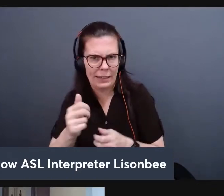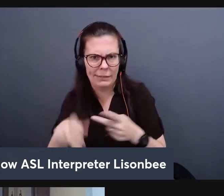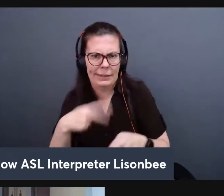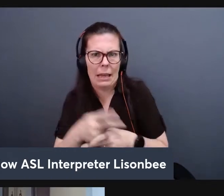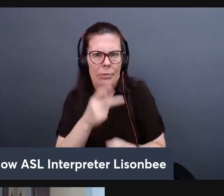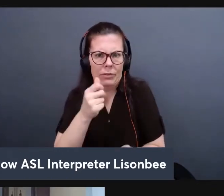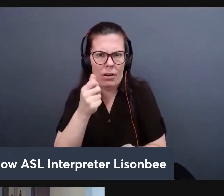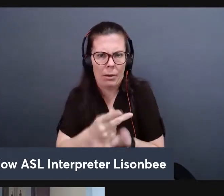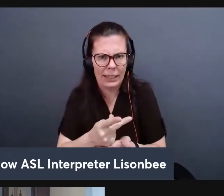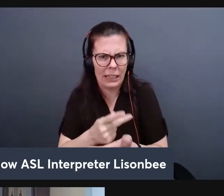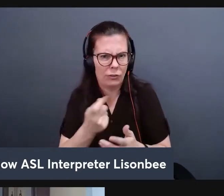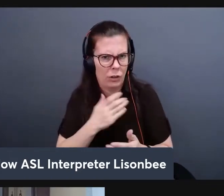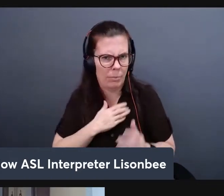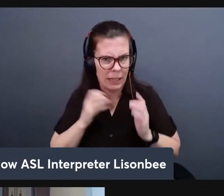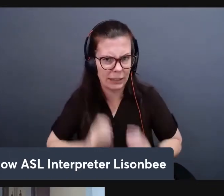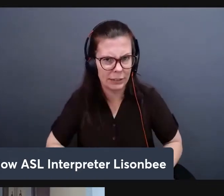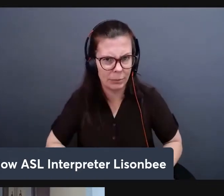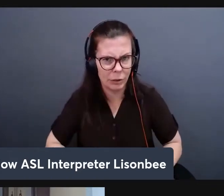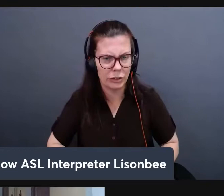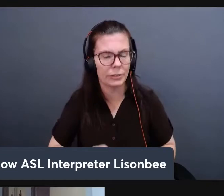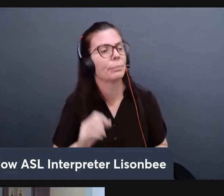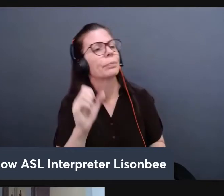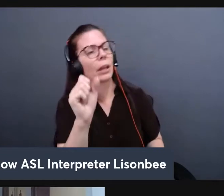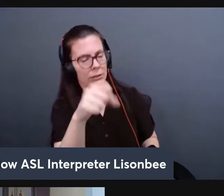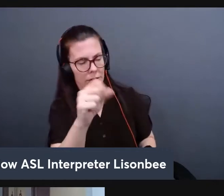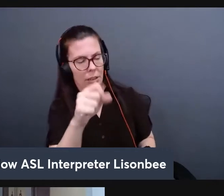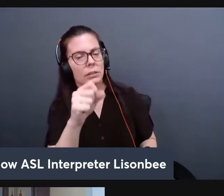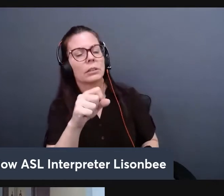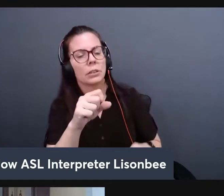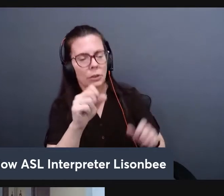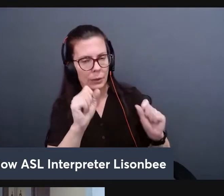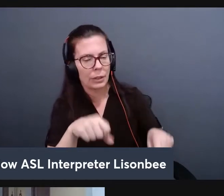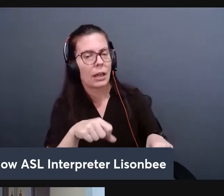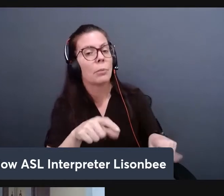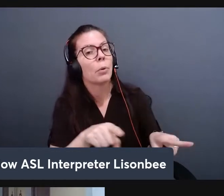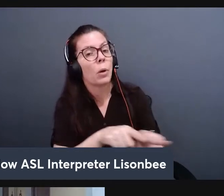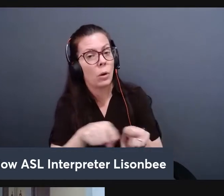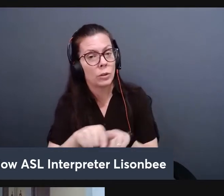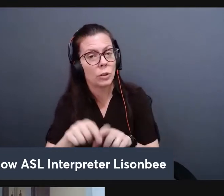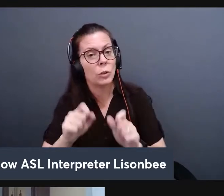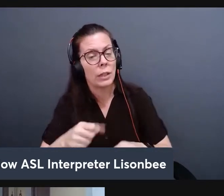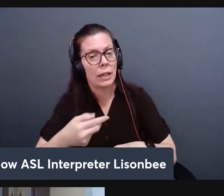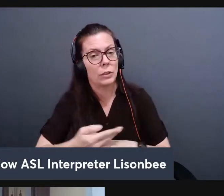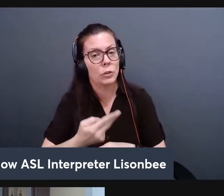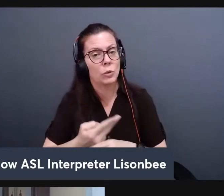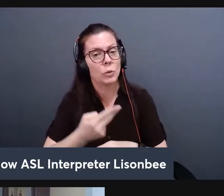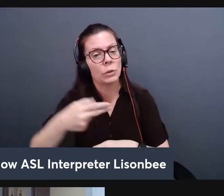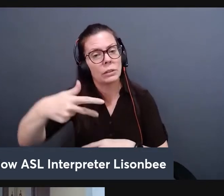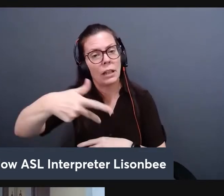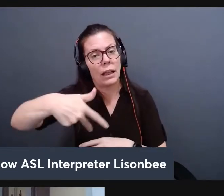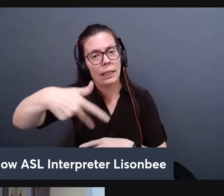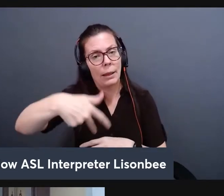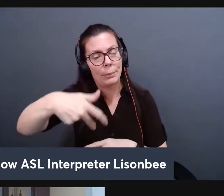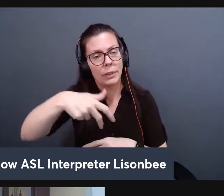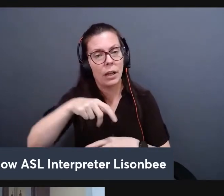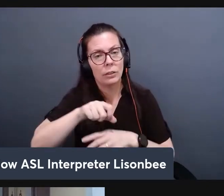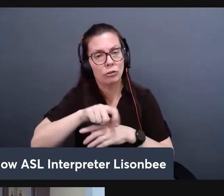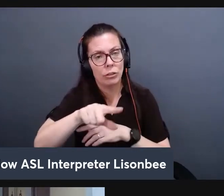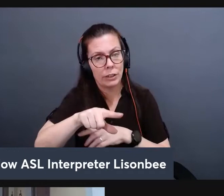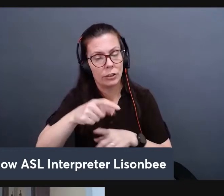And what you can set up as well using the Lambda triggers that are available through the custom offload from Cognito are,